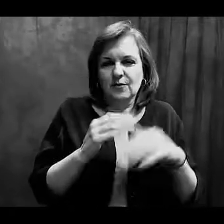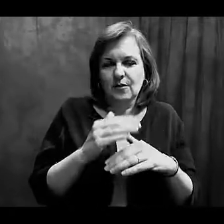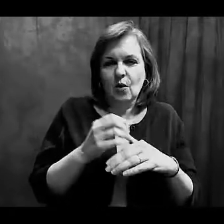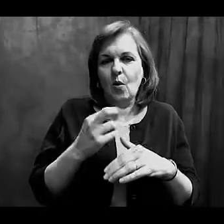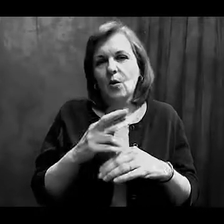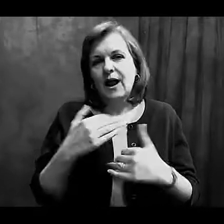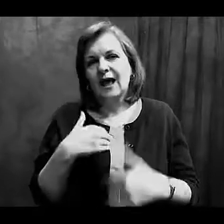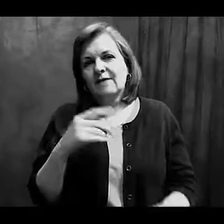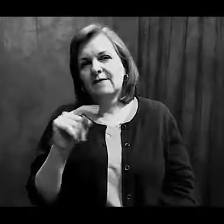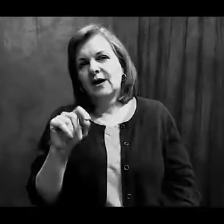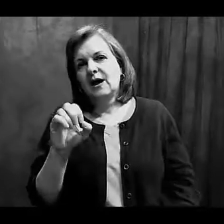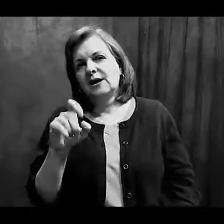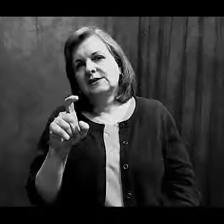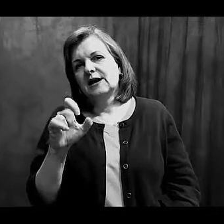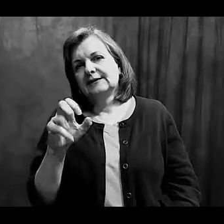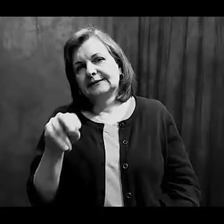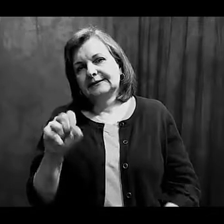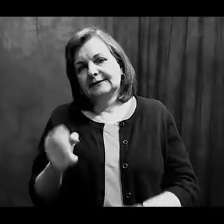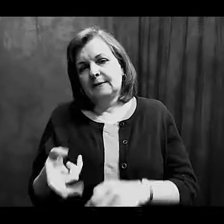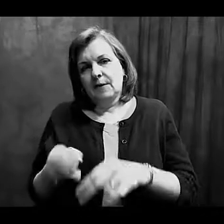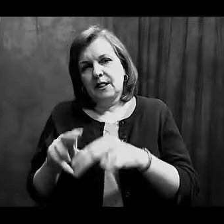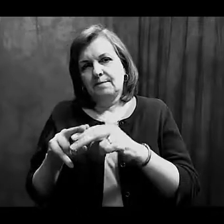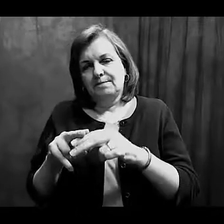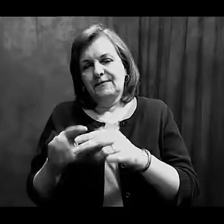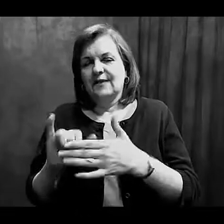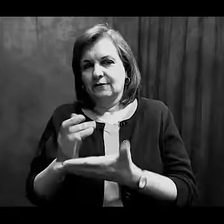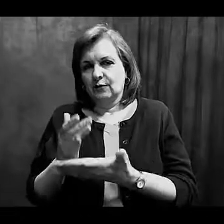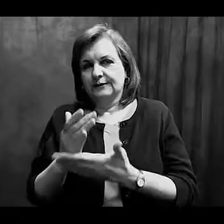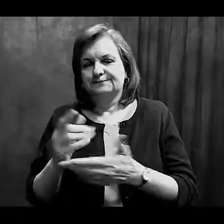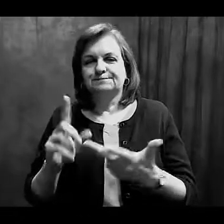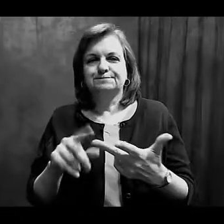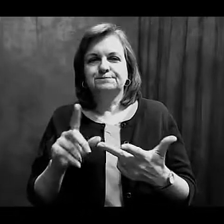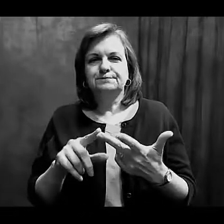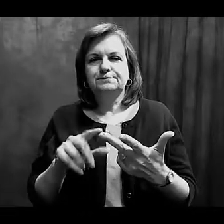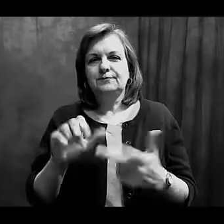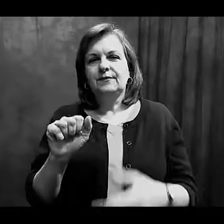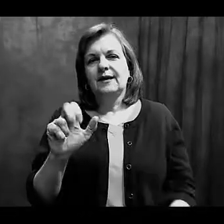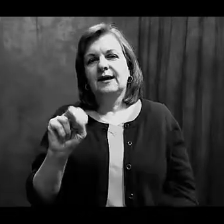toxins to build up because they're too close together - so this is ok!